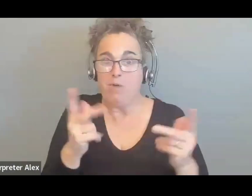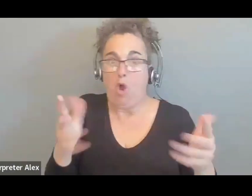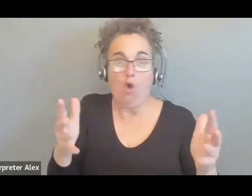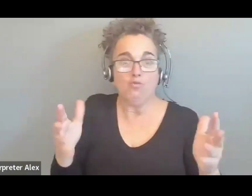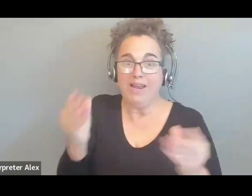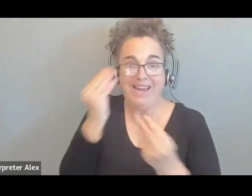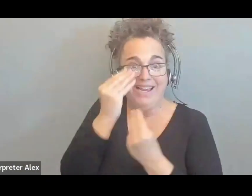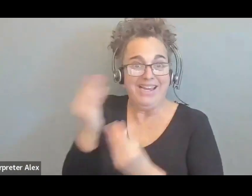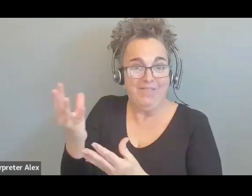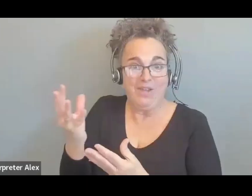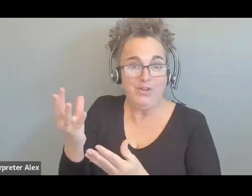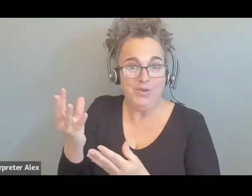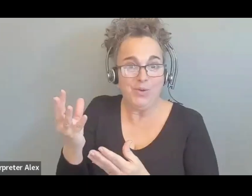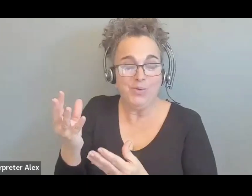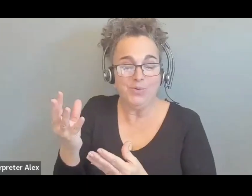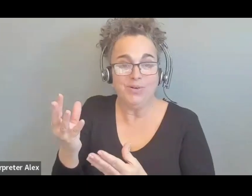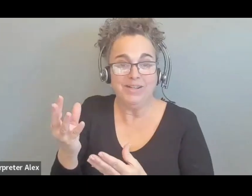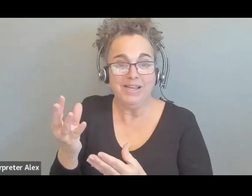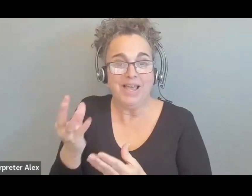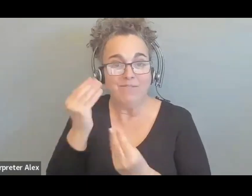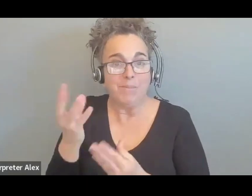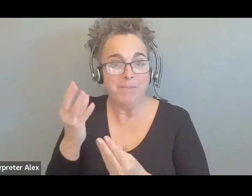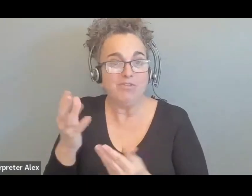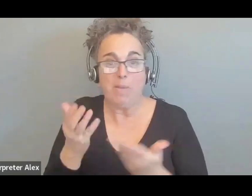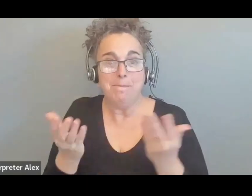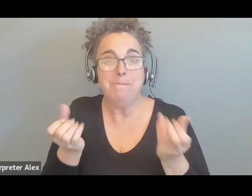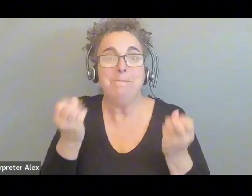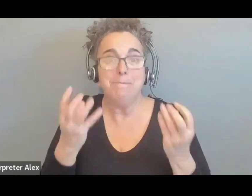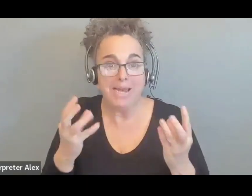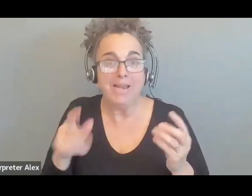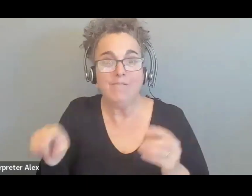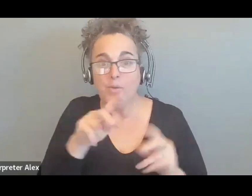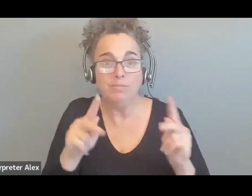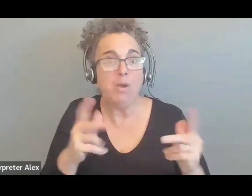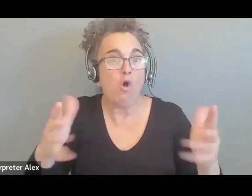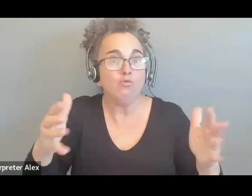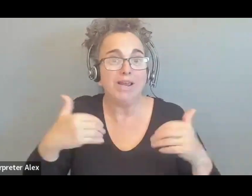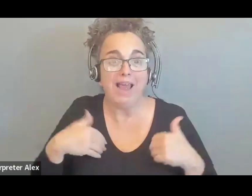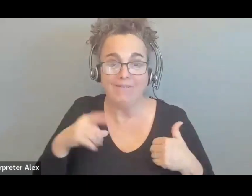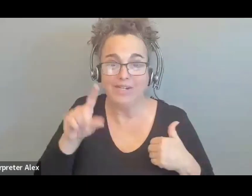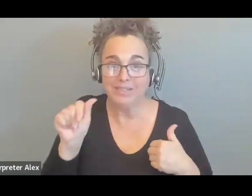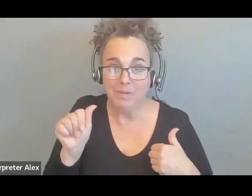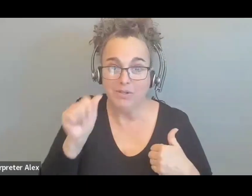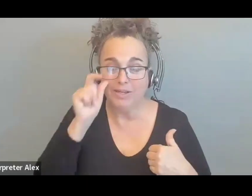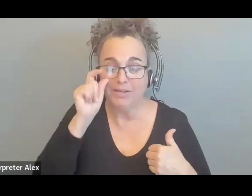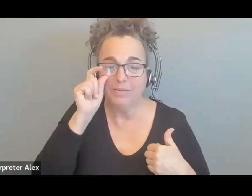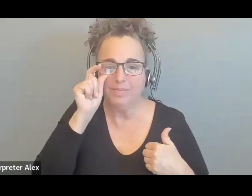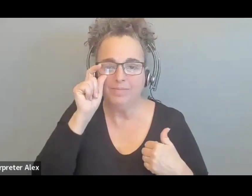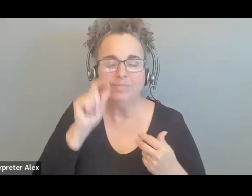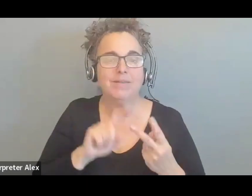and many of those humans will be disabled. And I think as part of that, the other side of this is